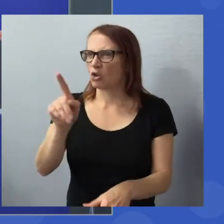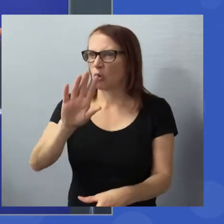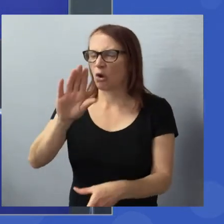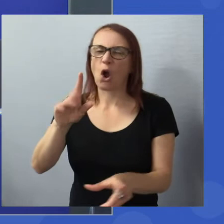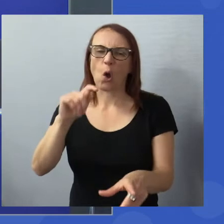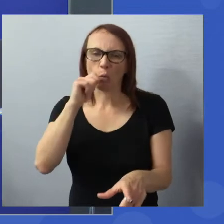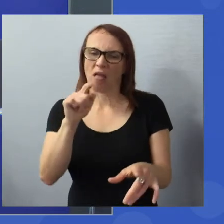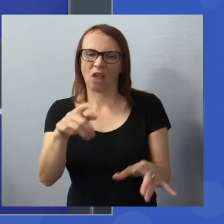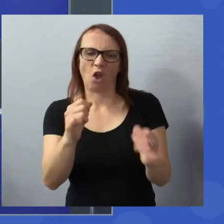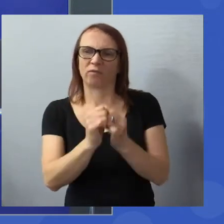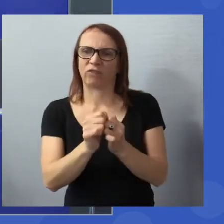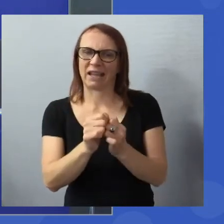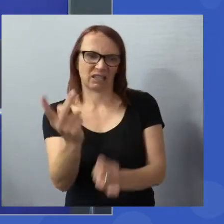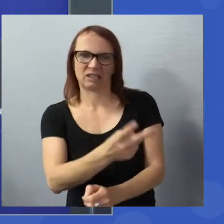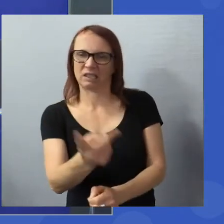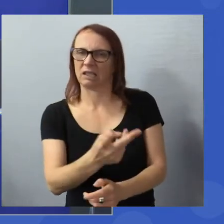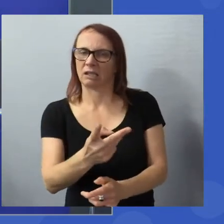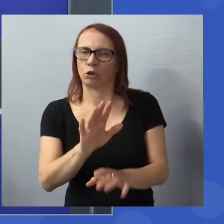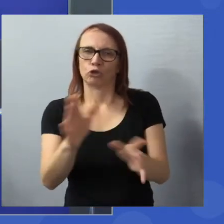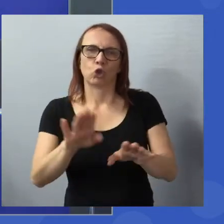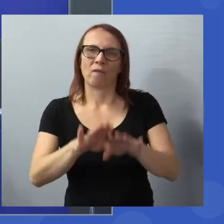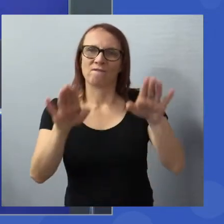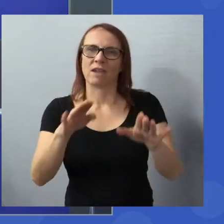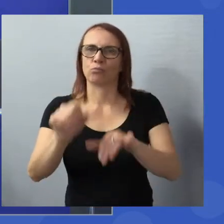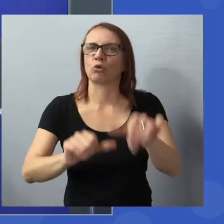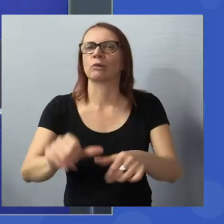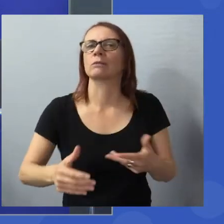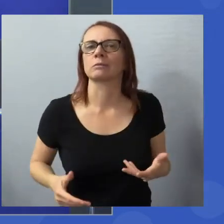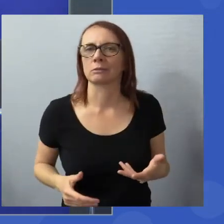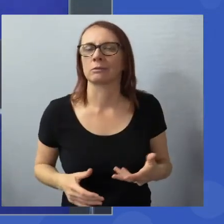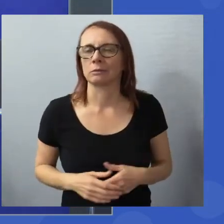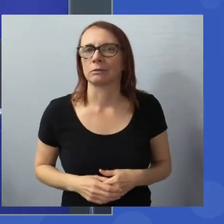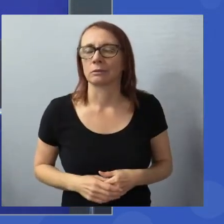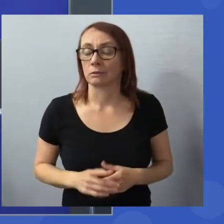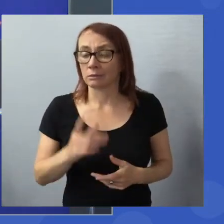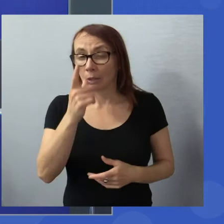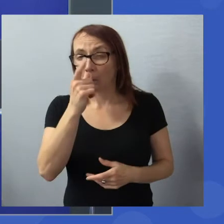themselves and it's not a fair process so can you find a way of doing that it